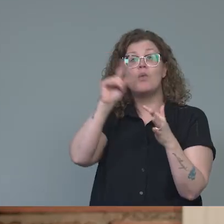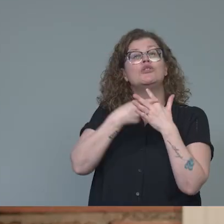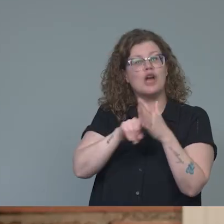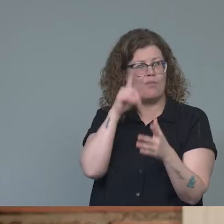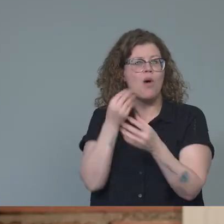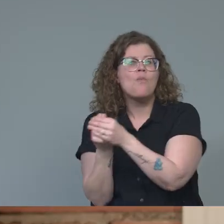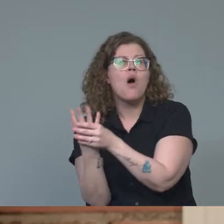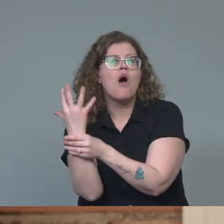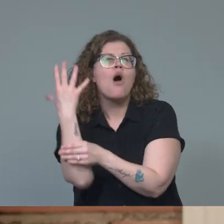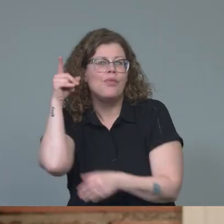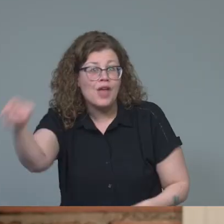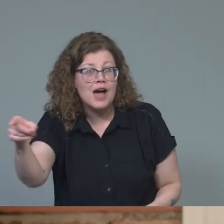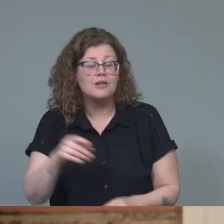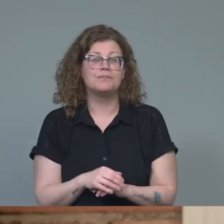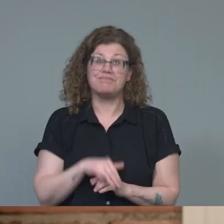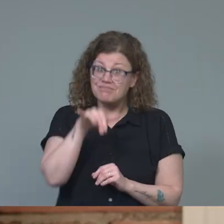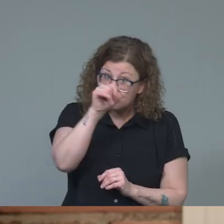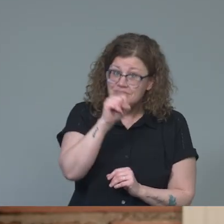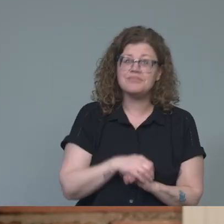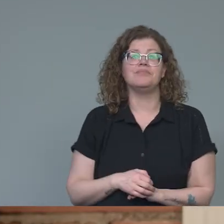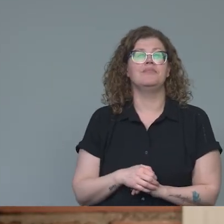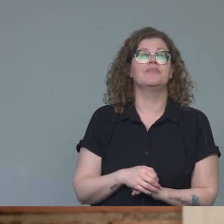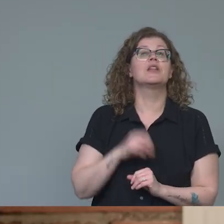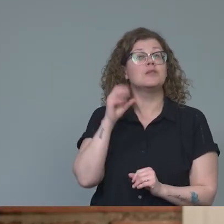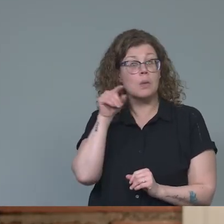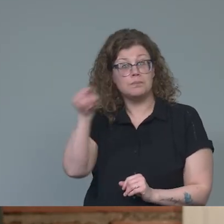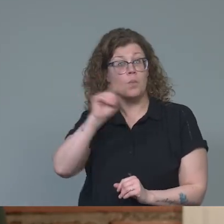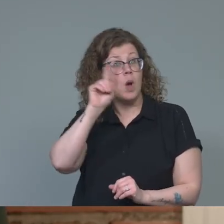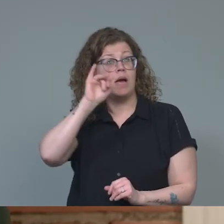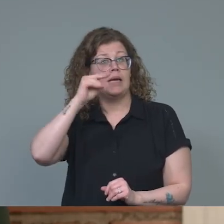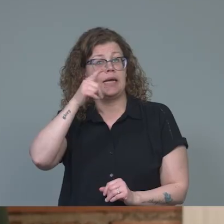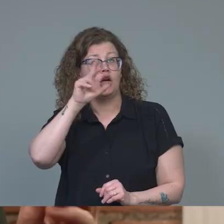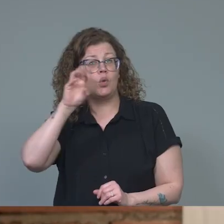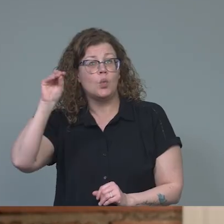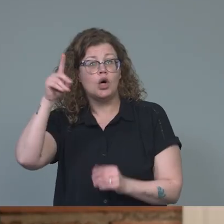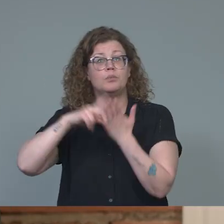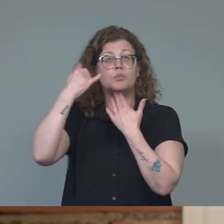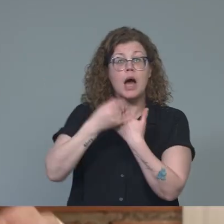Engagement skills are learned through practice. So just like anything, you need to have an idea,